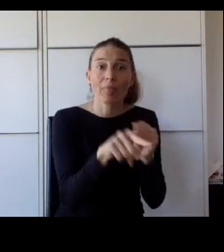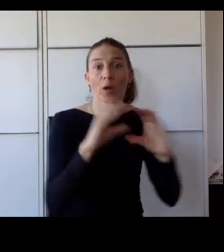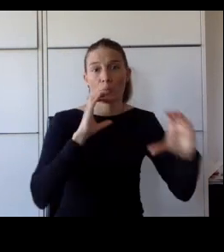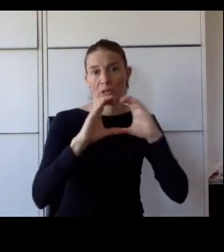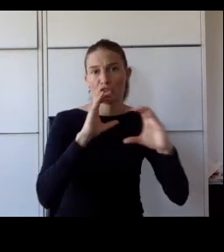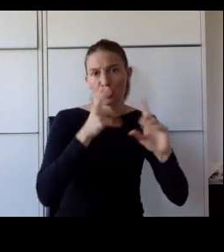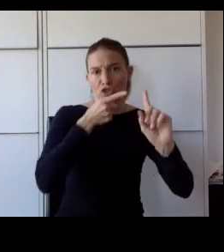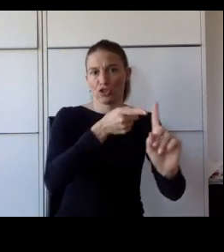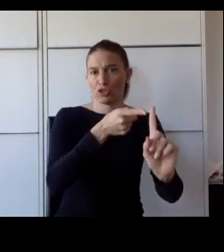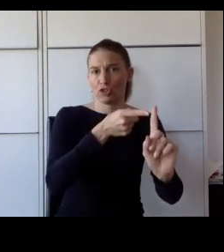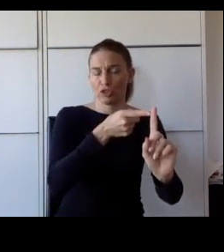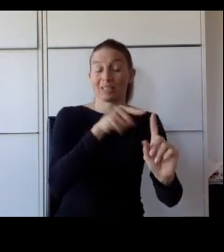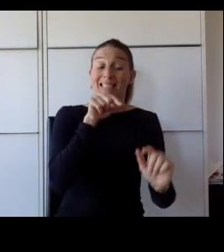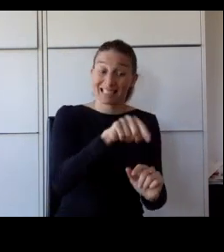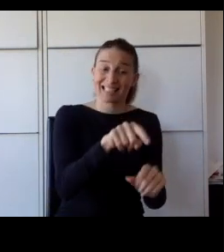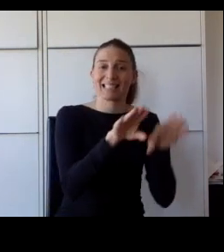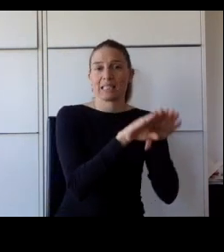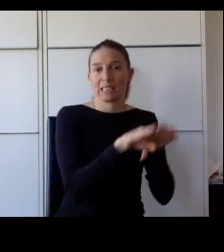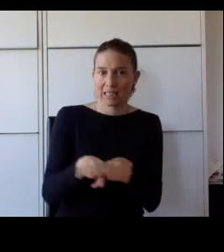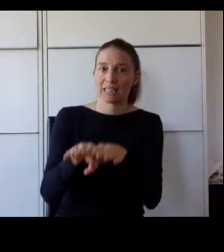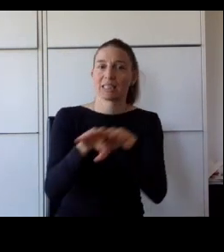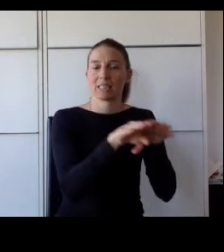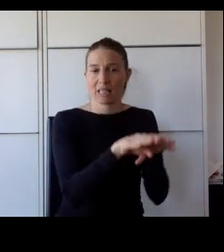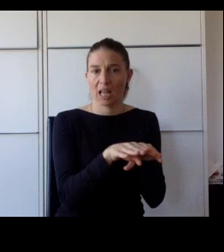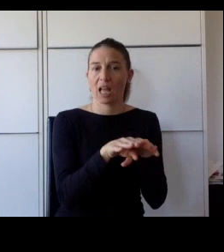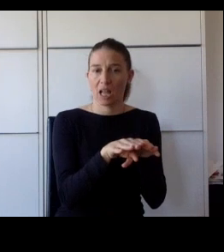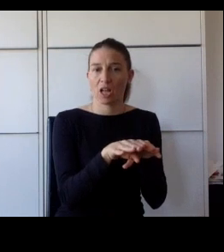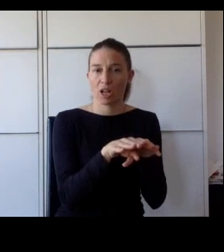And this standard has chapters which are very relevant